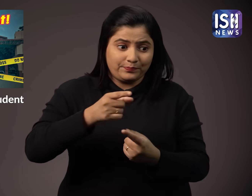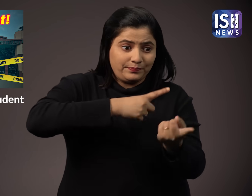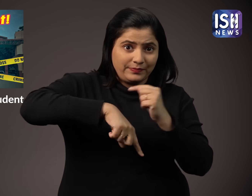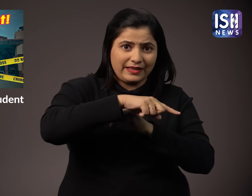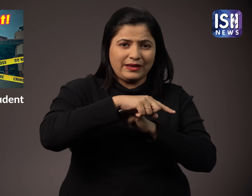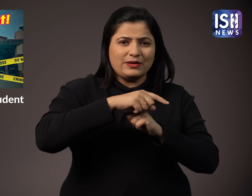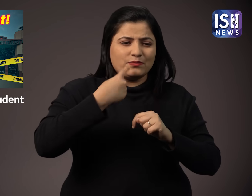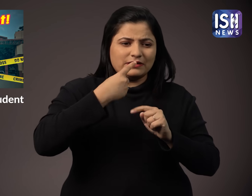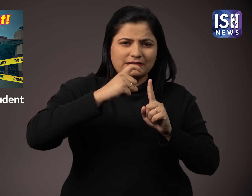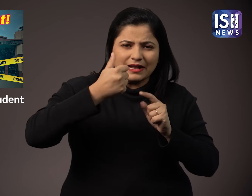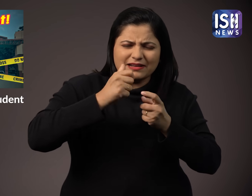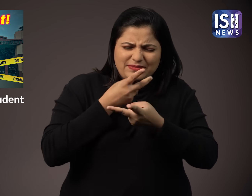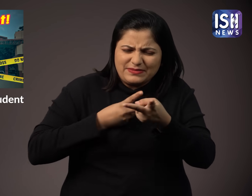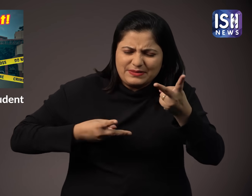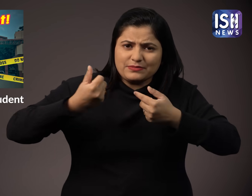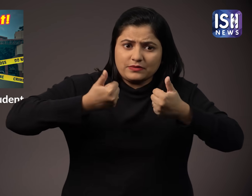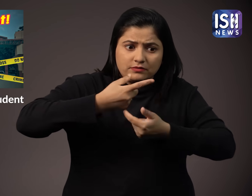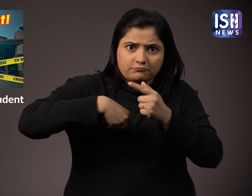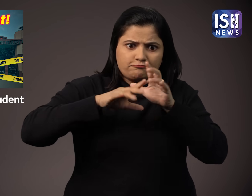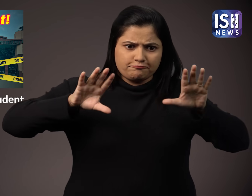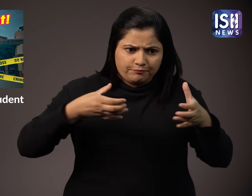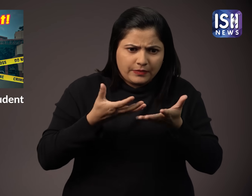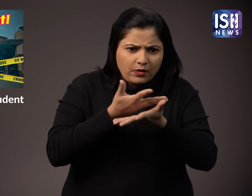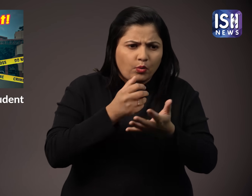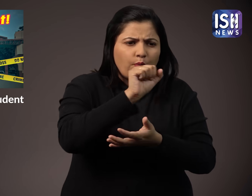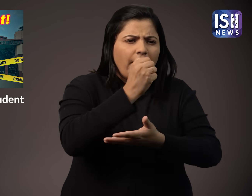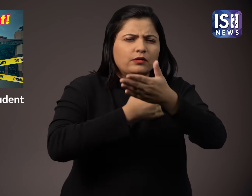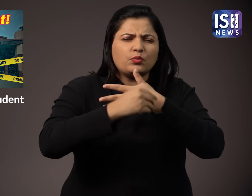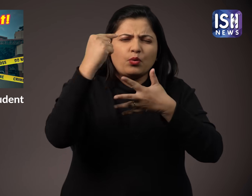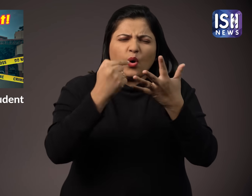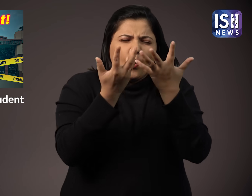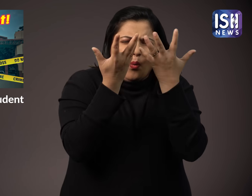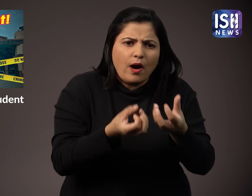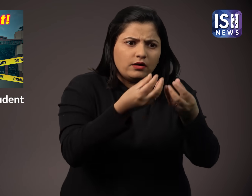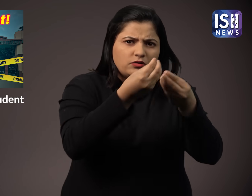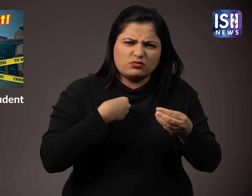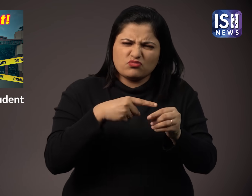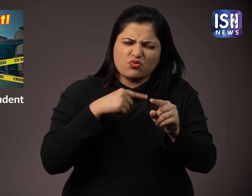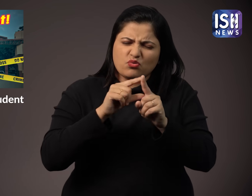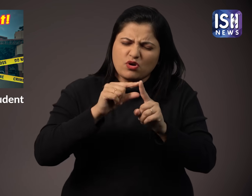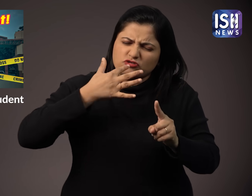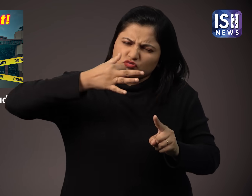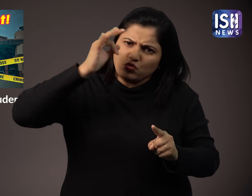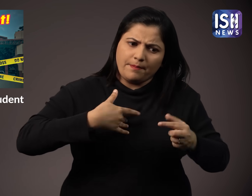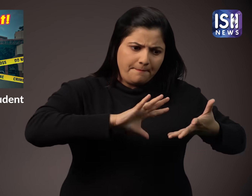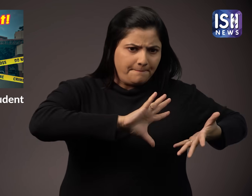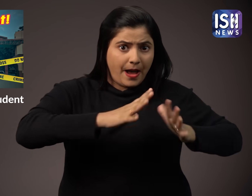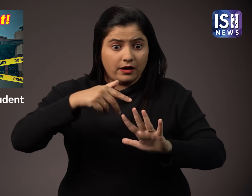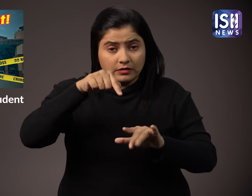Director and faculty members have come together to review the accessibility needs of people with disabilities.